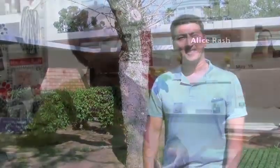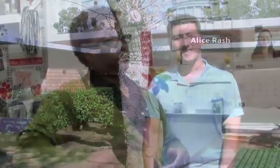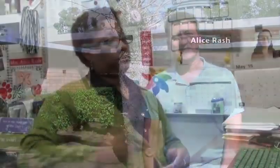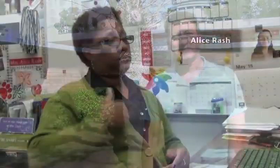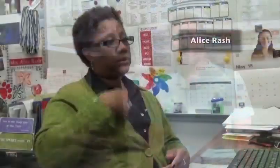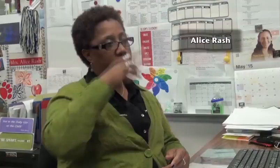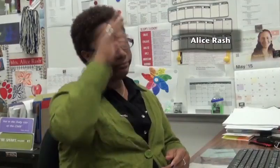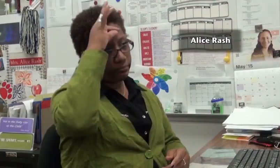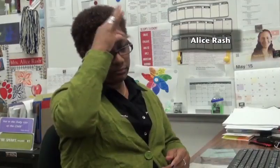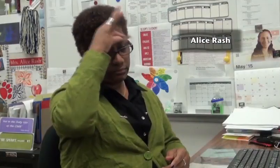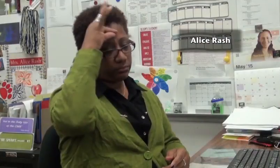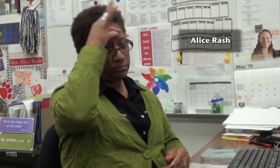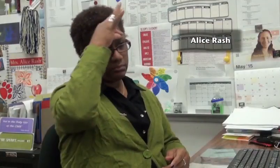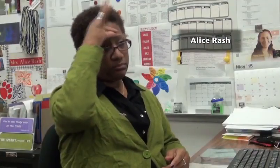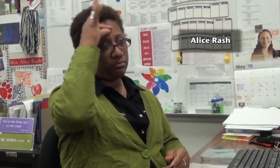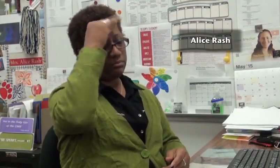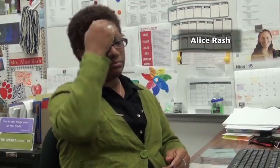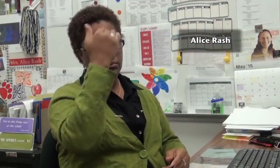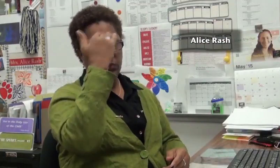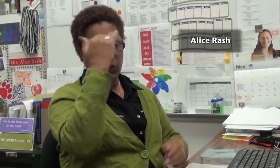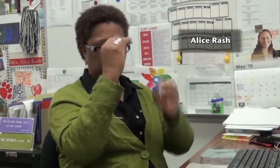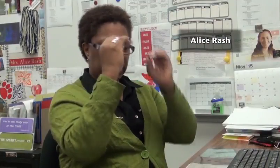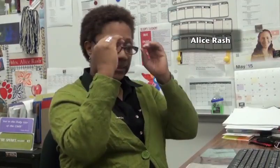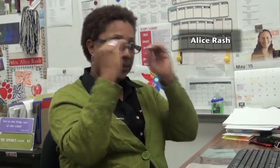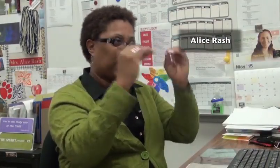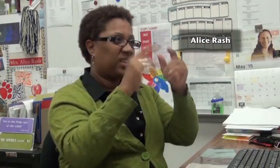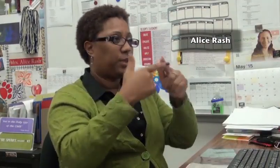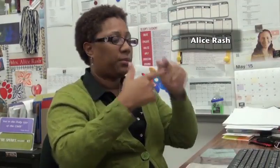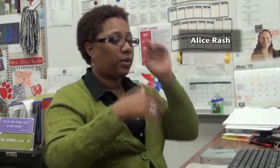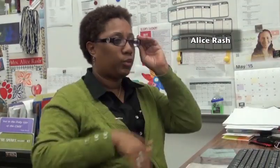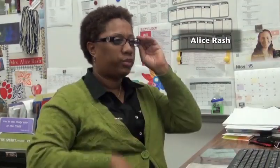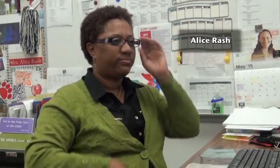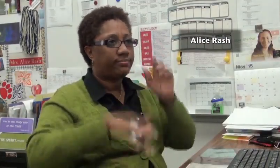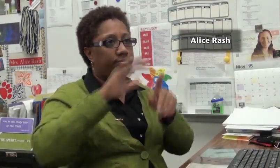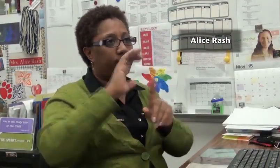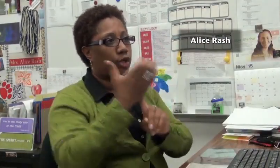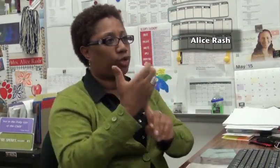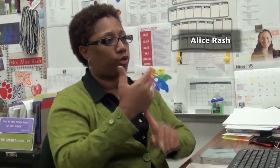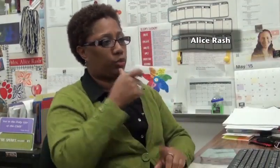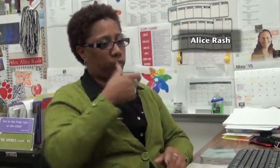Alice Rash: I really started off without any cultural knowledge.